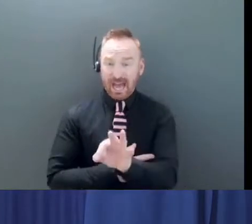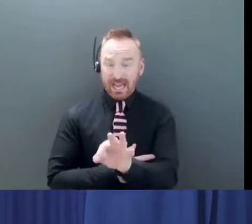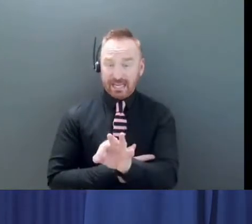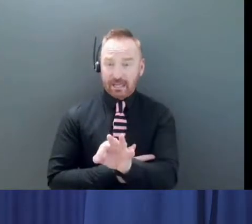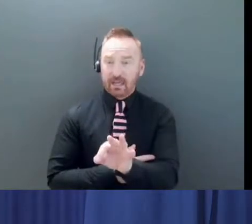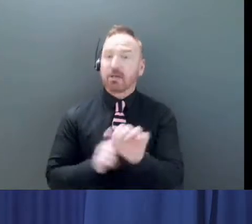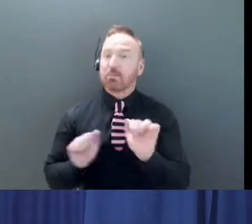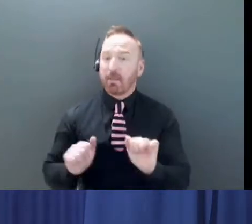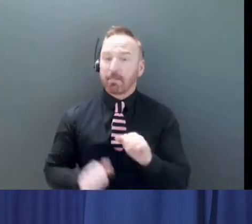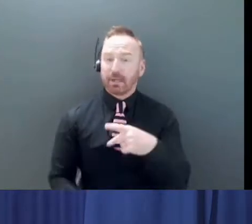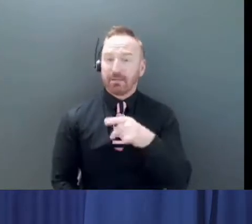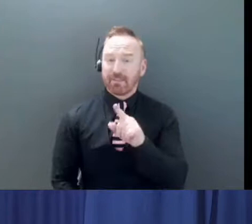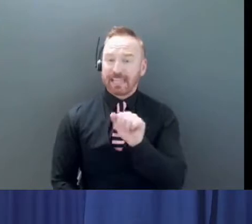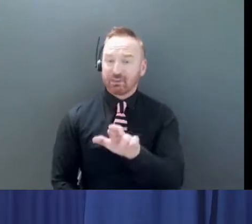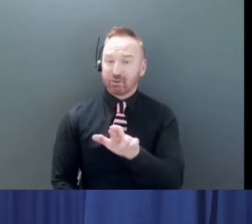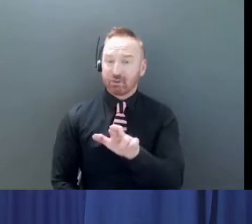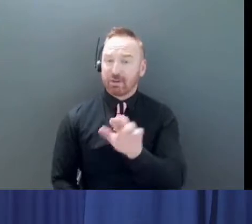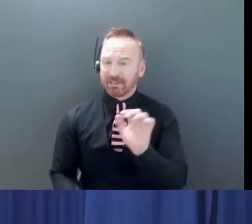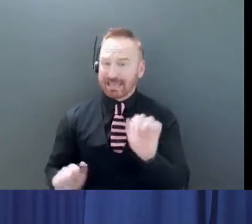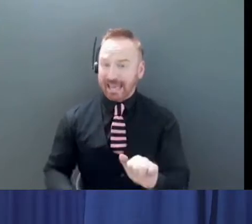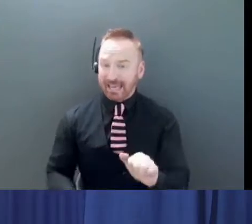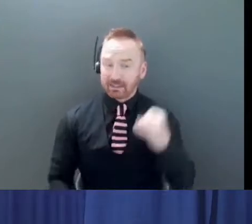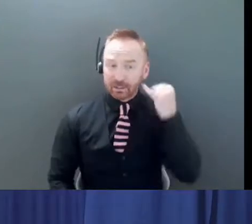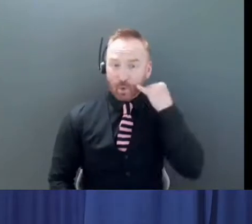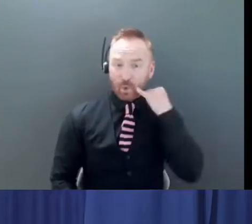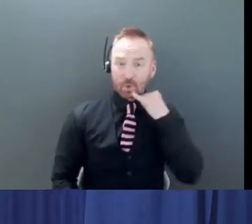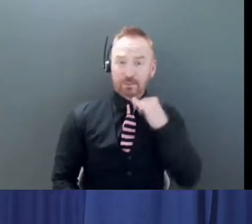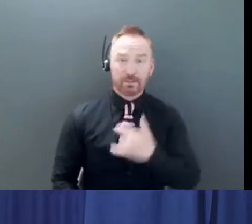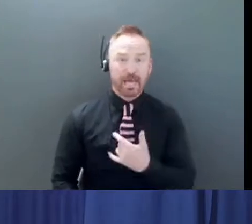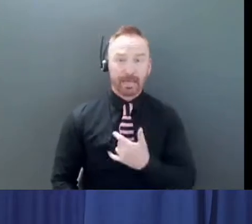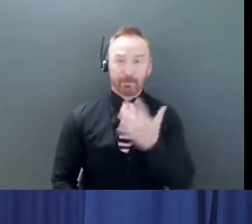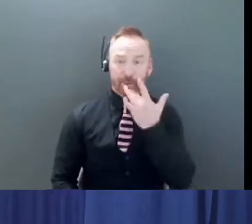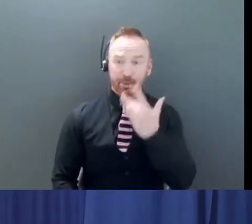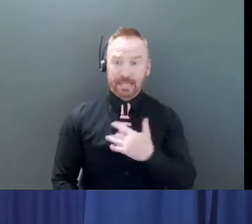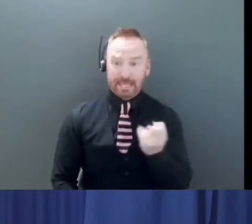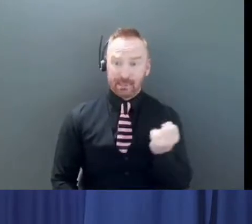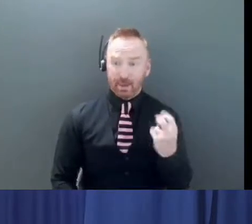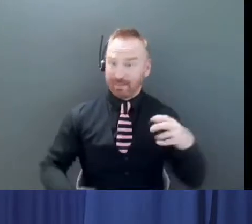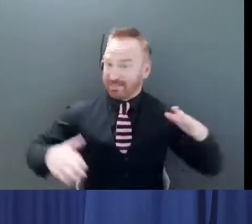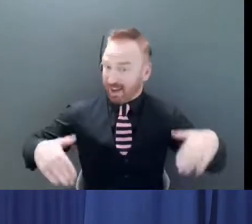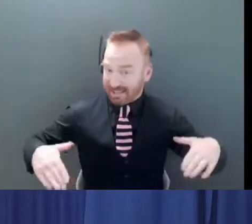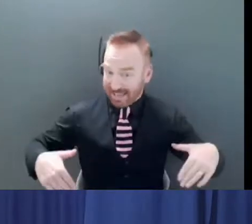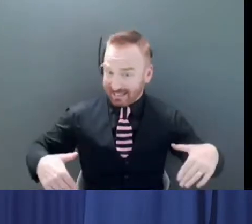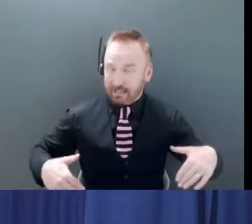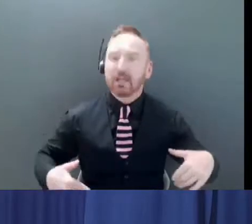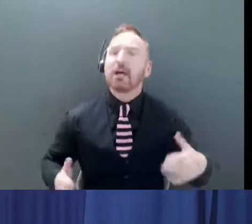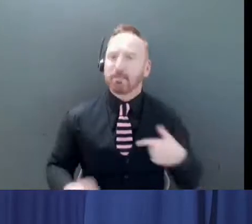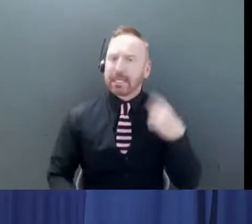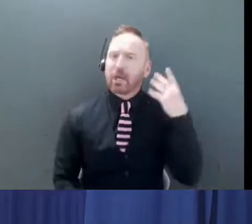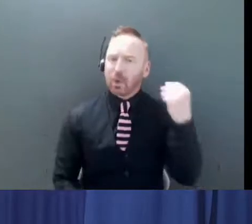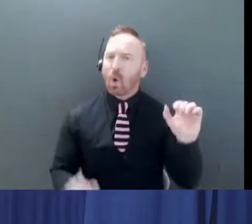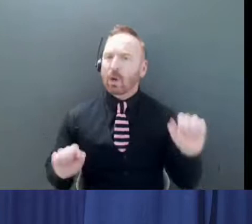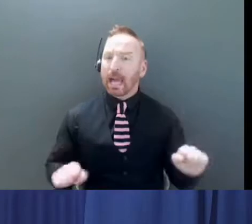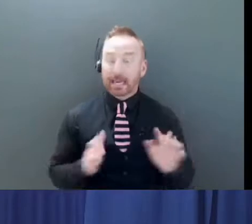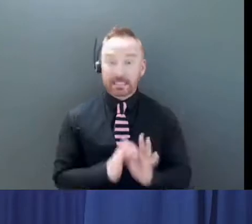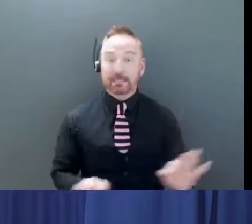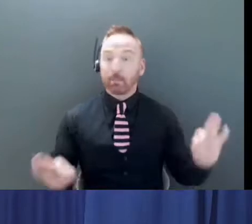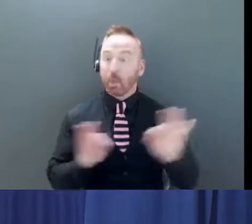This is a very important step before students start returning to school in two weeks. And I urge you to please take